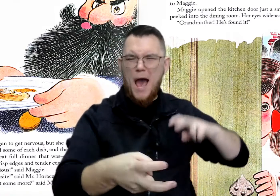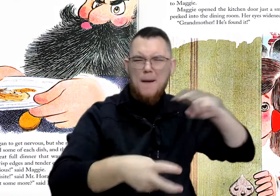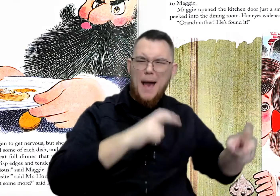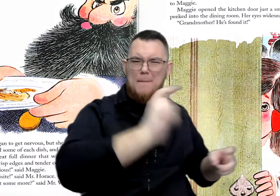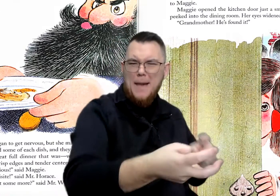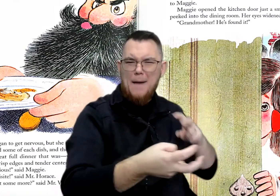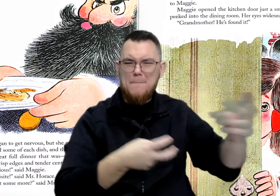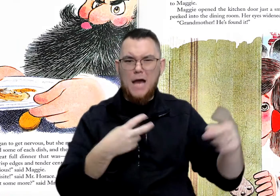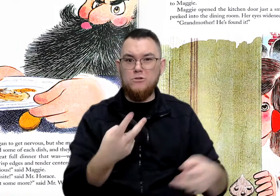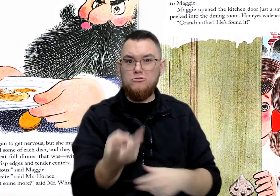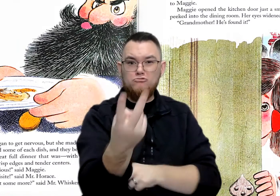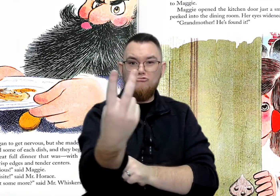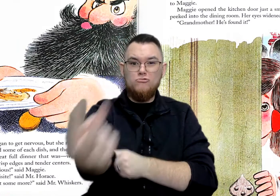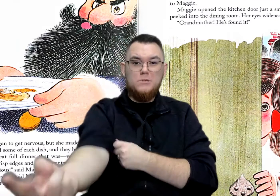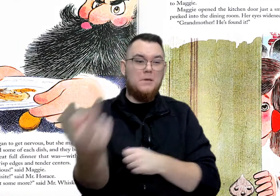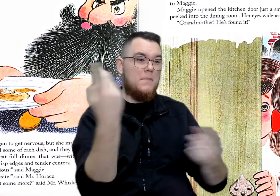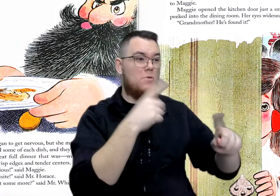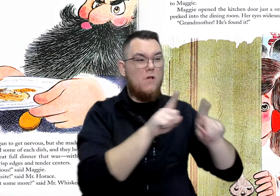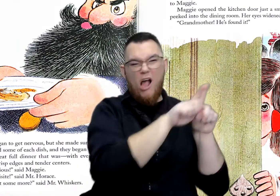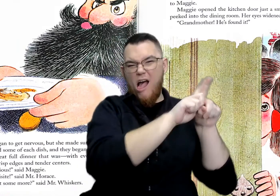Two figures pushed to the front door.